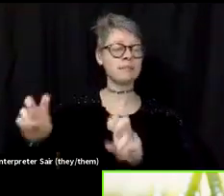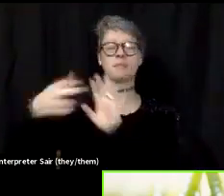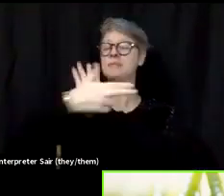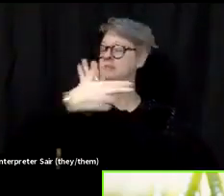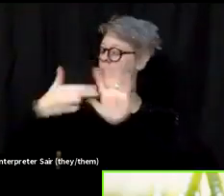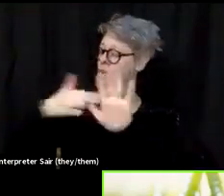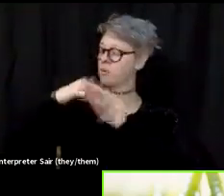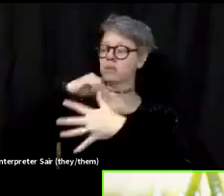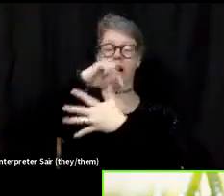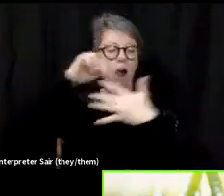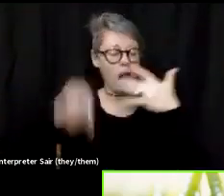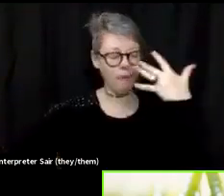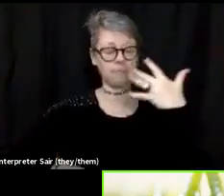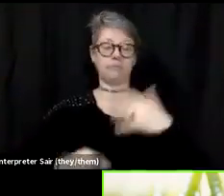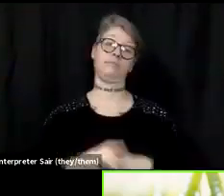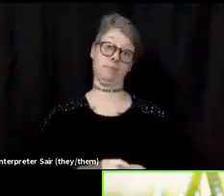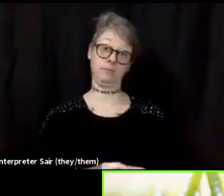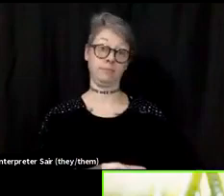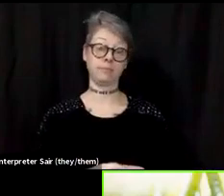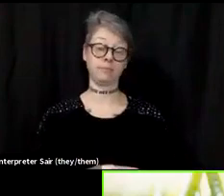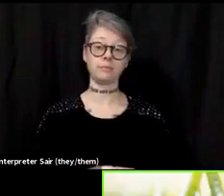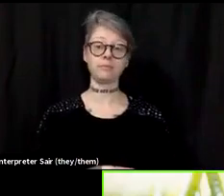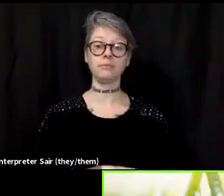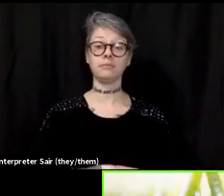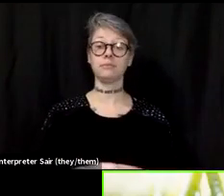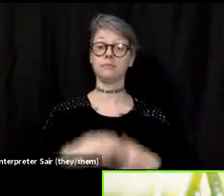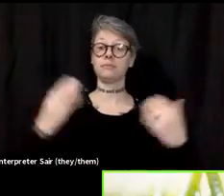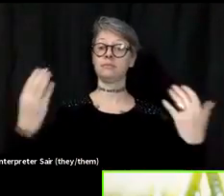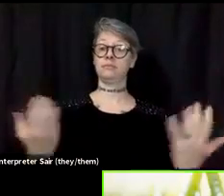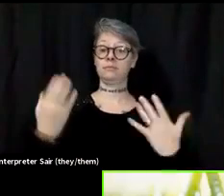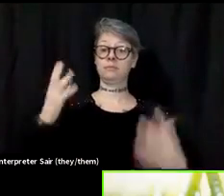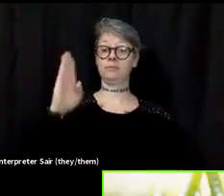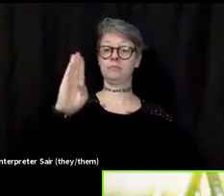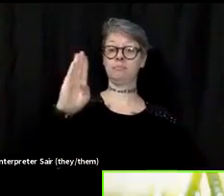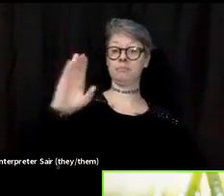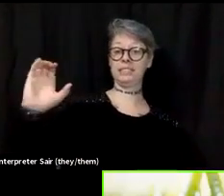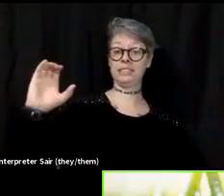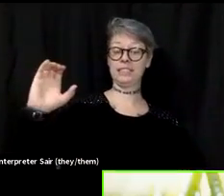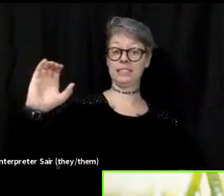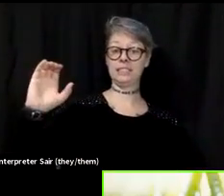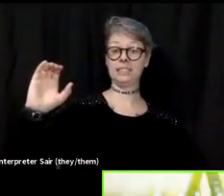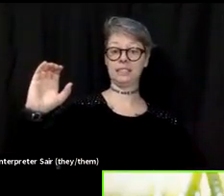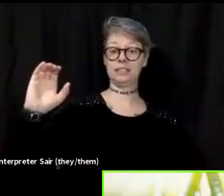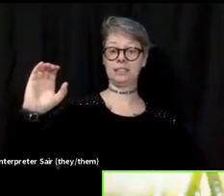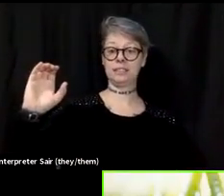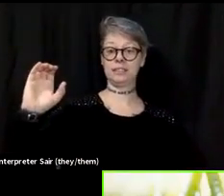assessment like full diagnose assessment like full diagnosis.